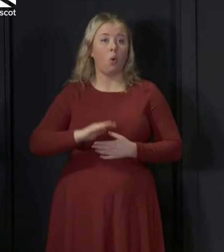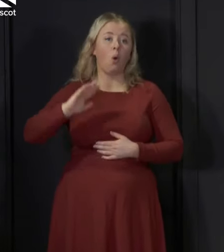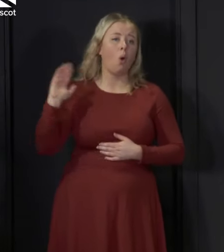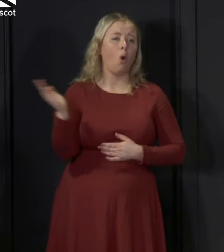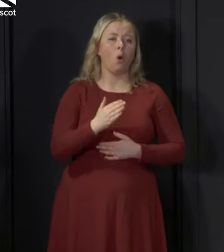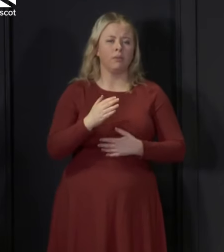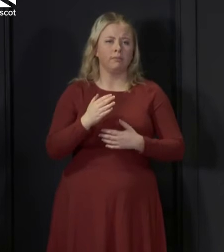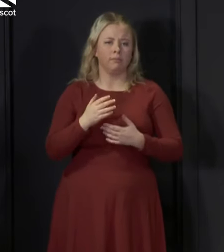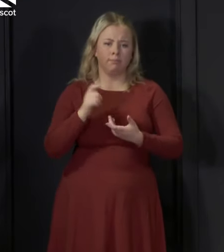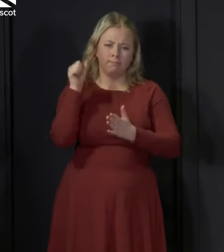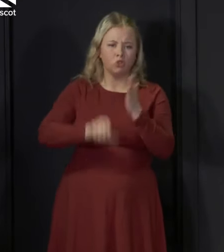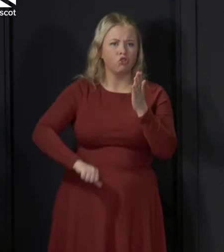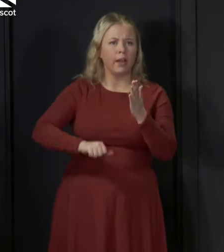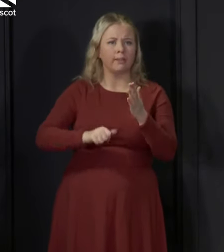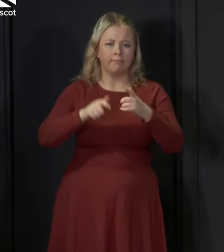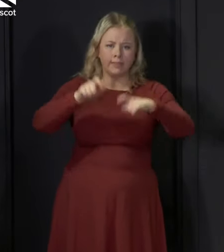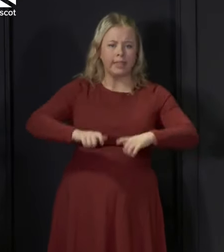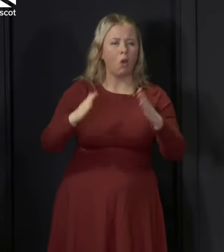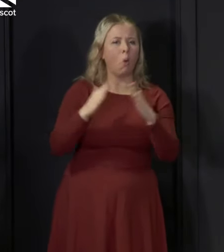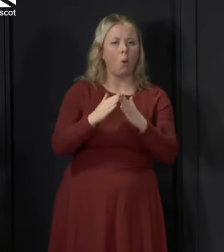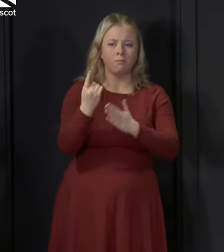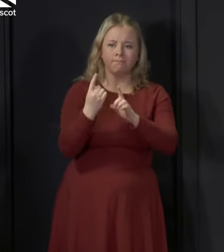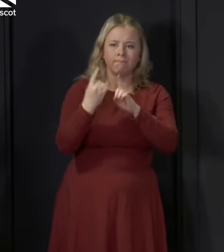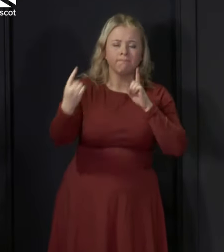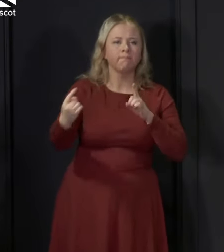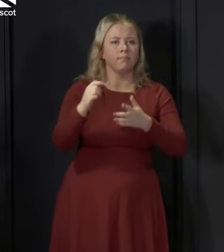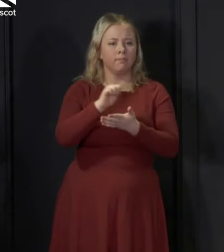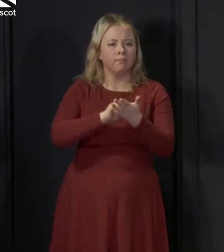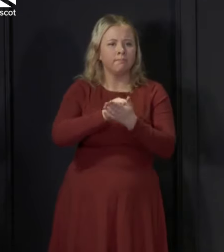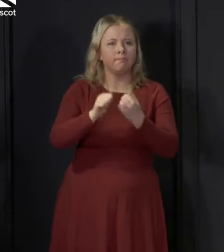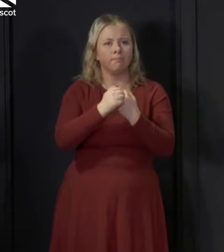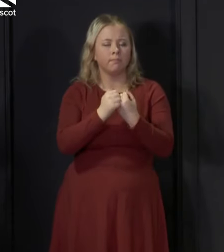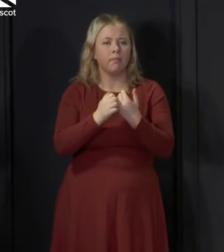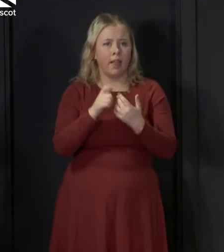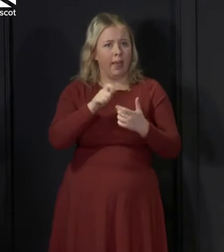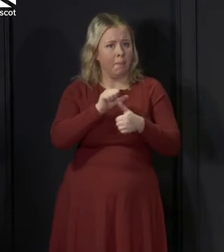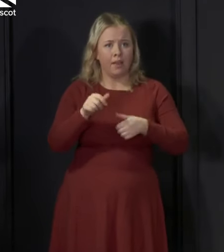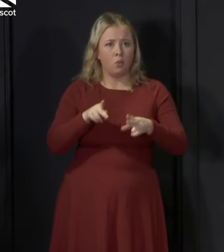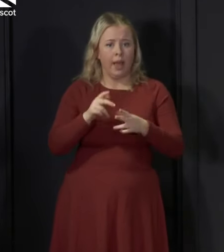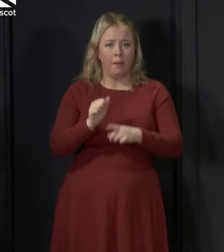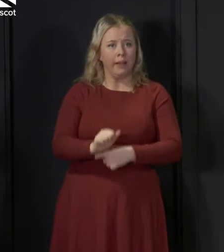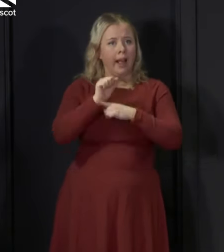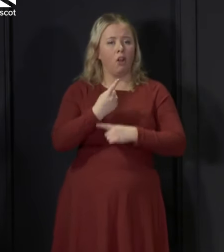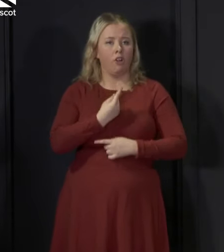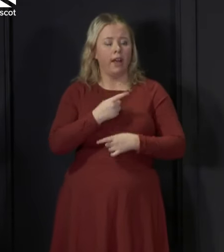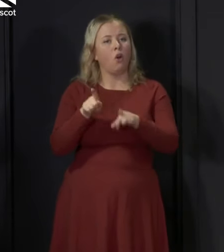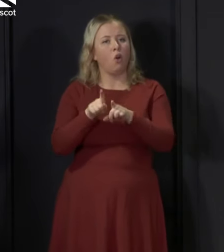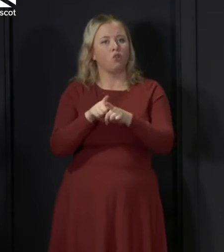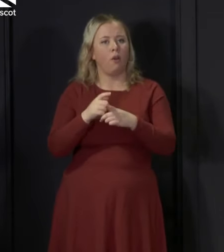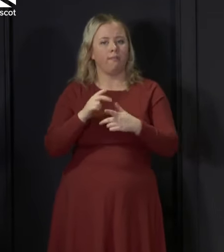and sticking to social distancing rules is still the best way of protecting ourselves, as well as protecting our loved ones and our communities.